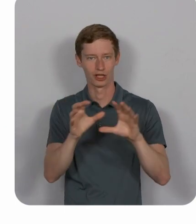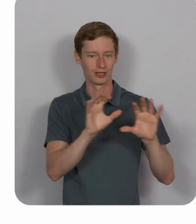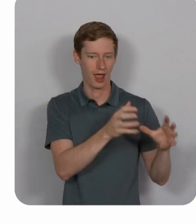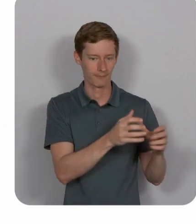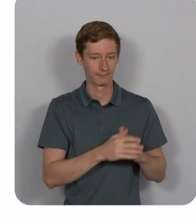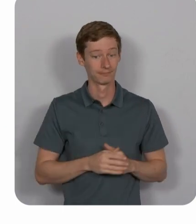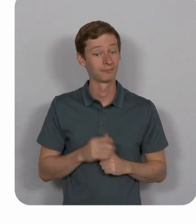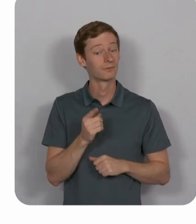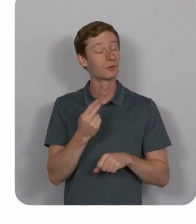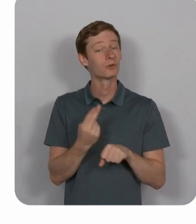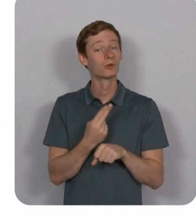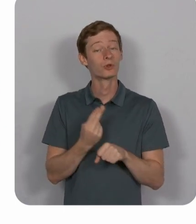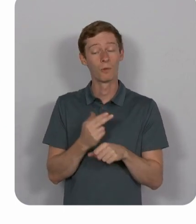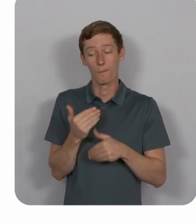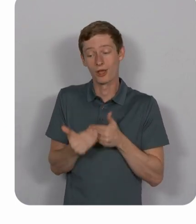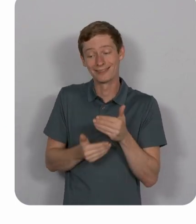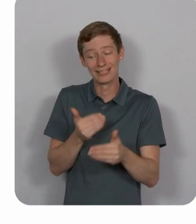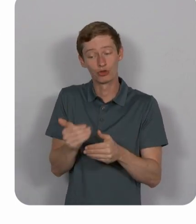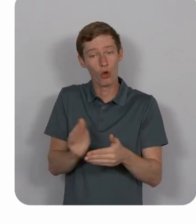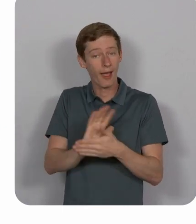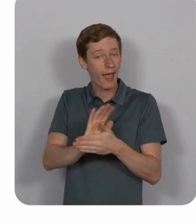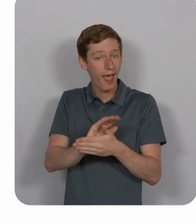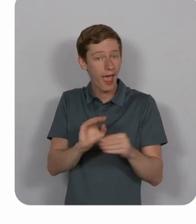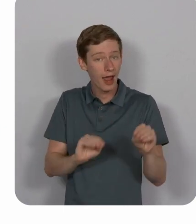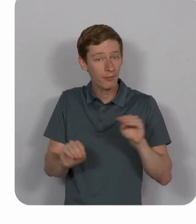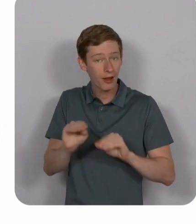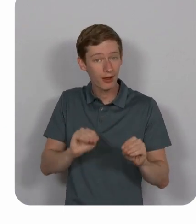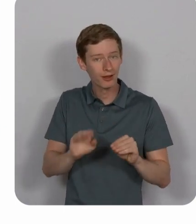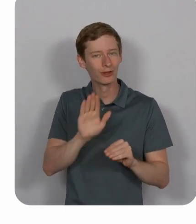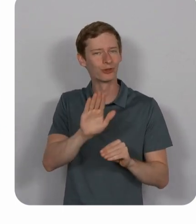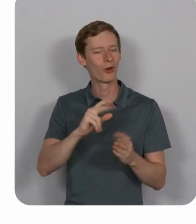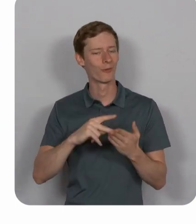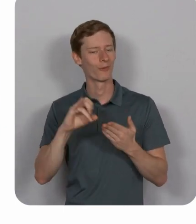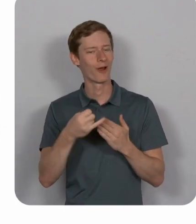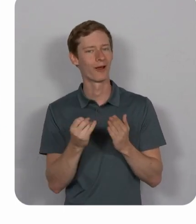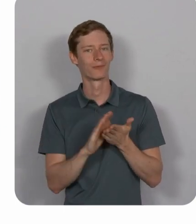you will make your projects more performant by saving a lot of memory.